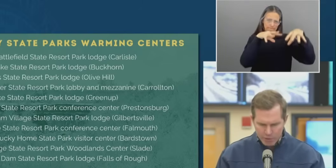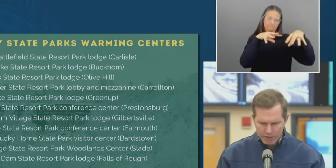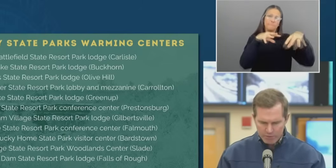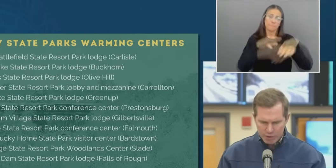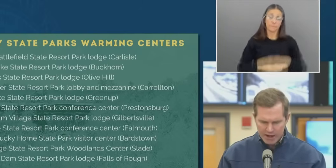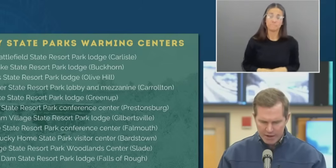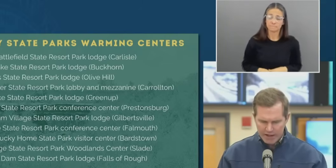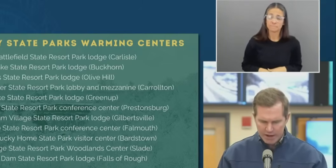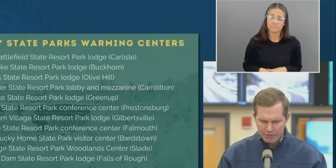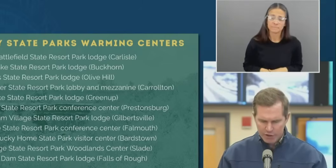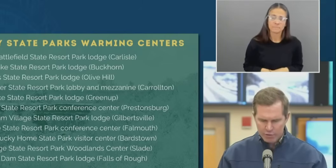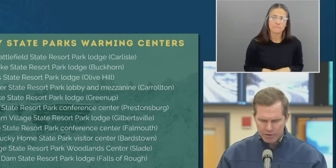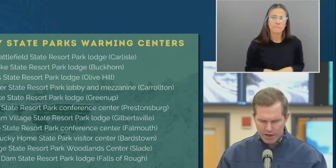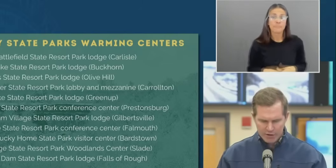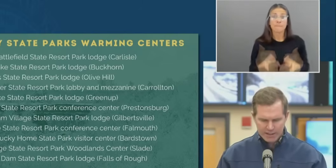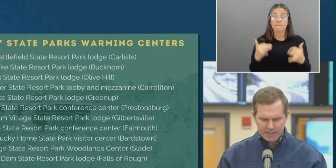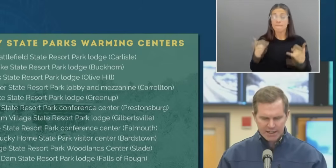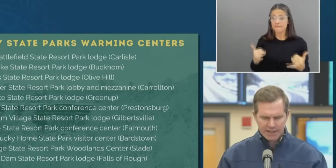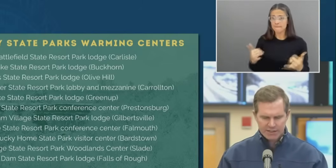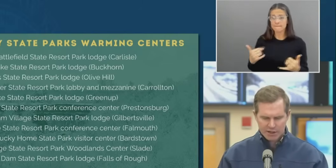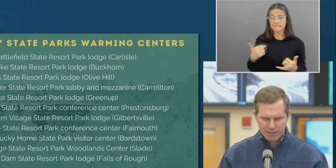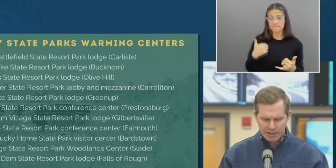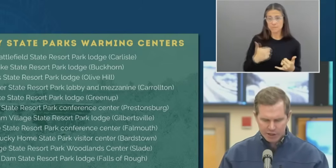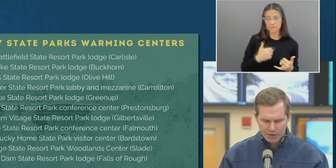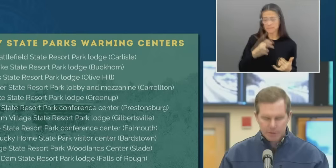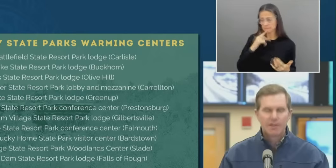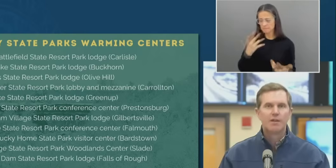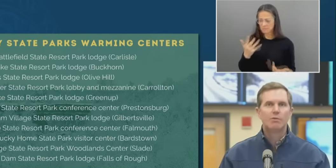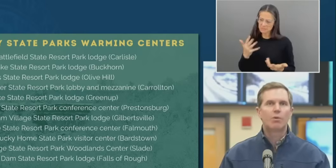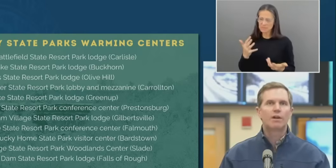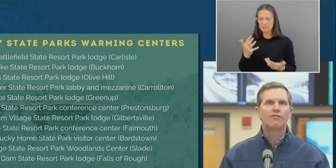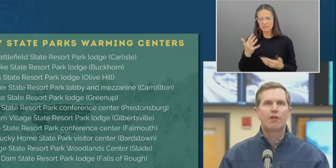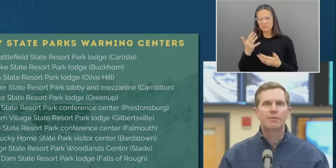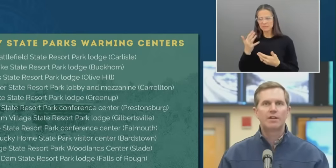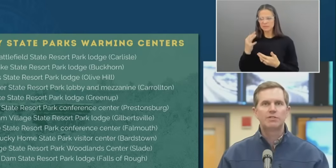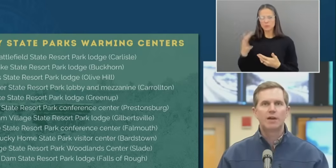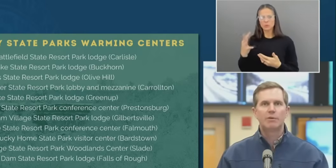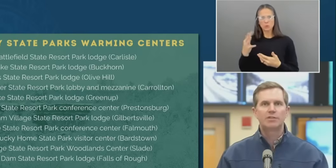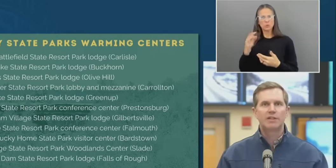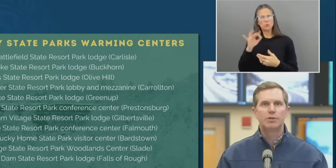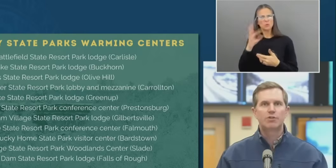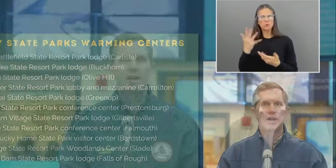WE HAVE A PLACE FOR YOU TO KEEP YOU SAFE UNTIL YOUR POWER GETS BACK UP ONLINE.